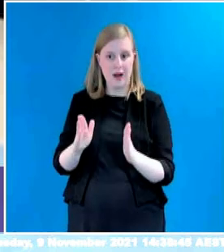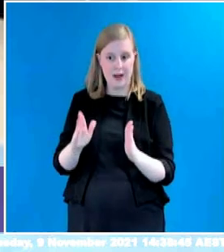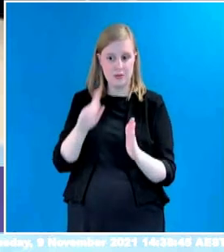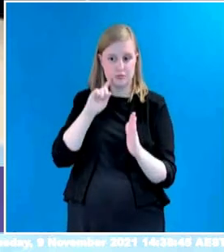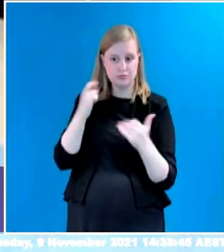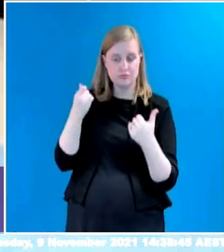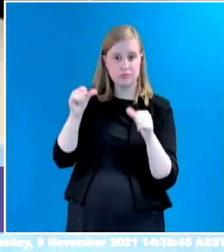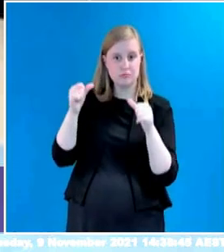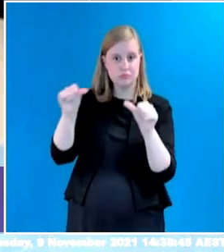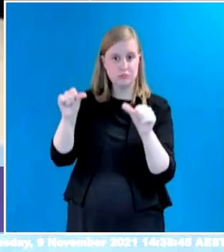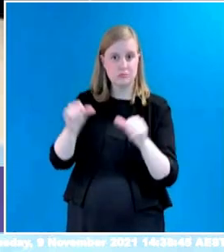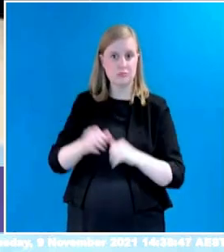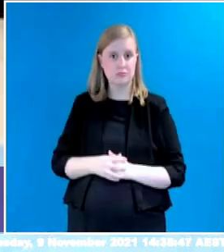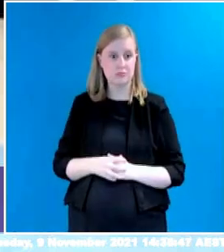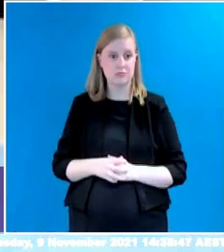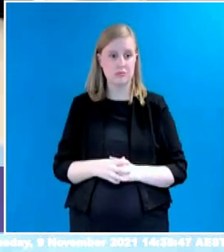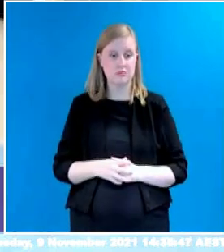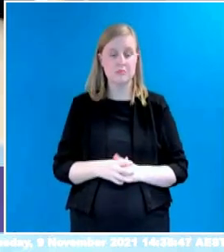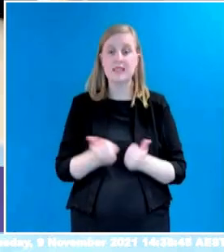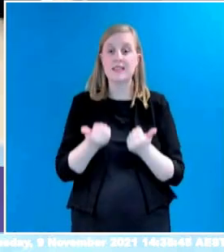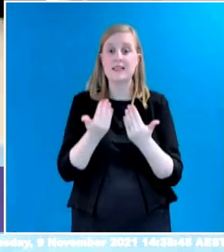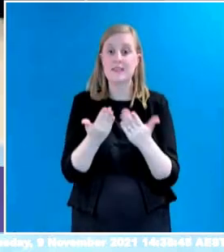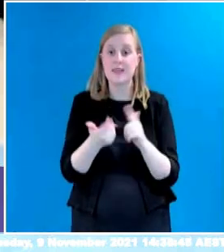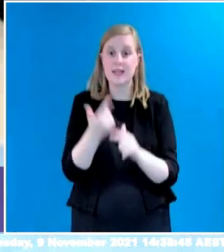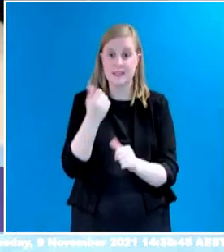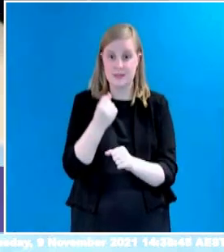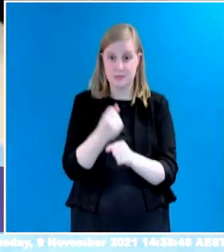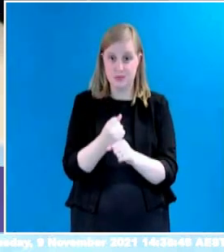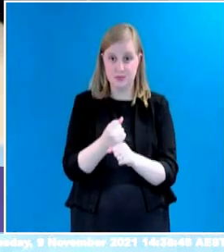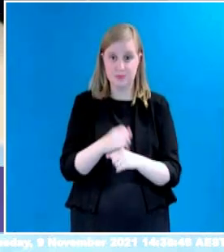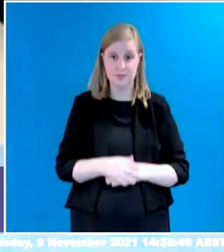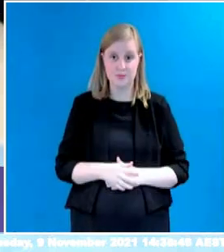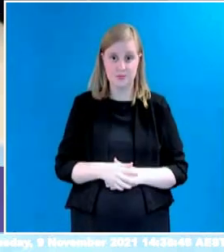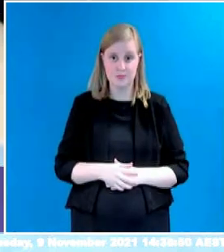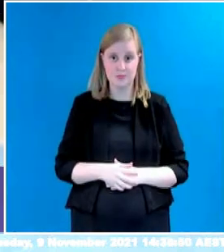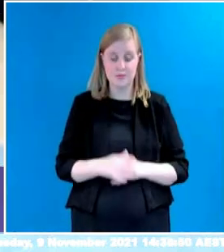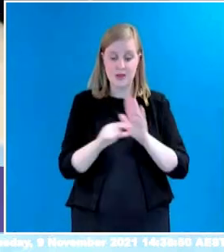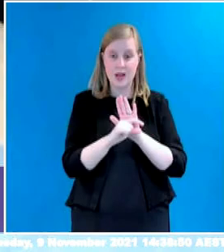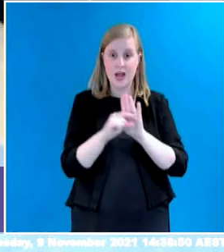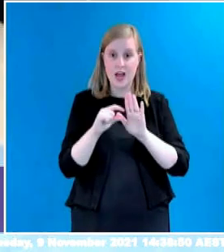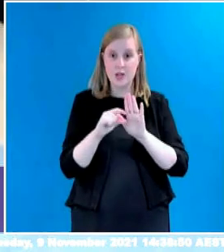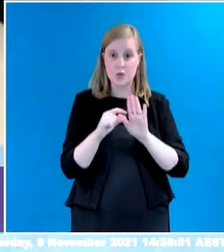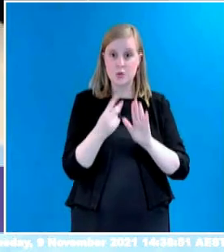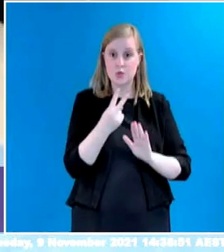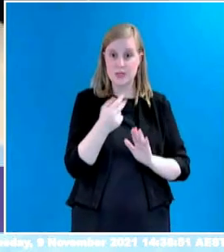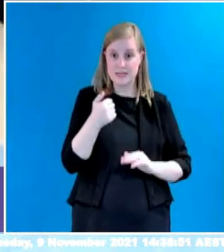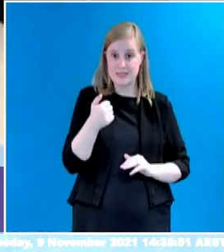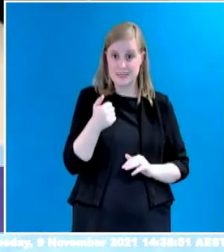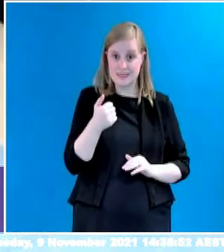To give a very simple example, article 26 under the International Covenant on